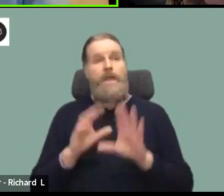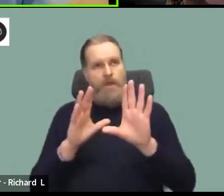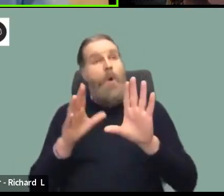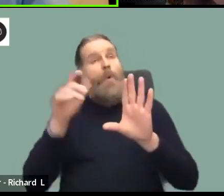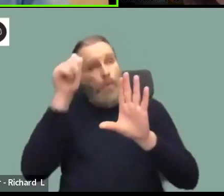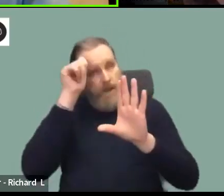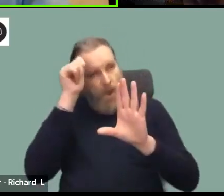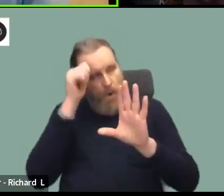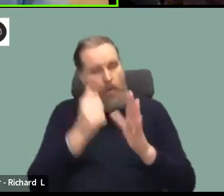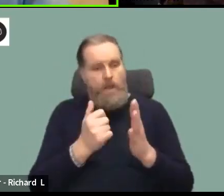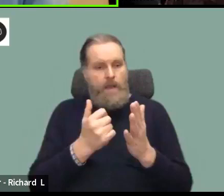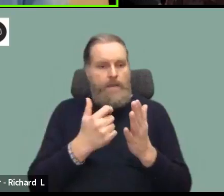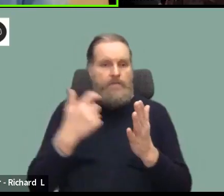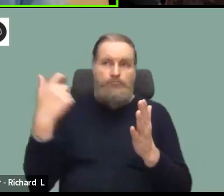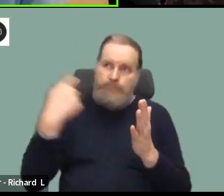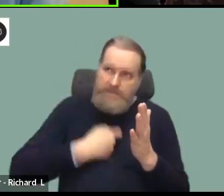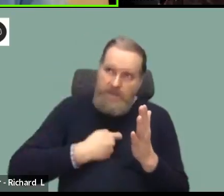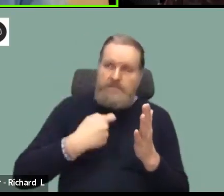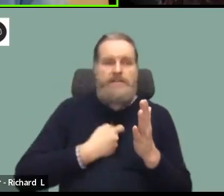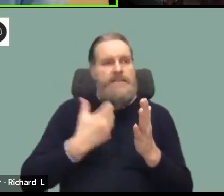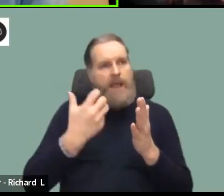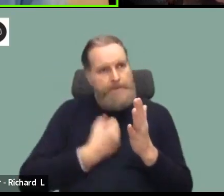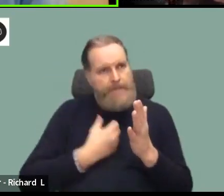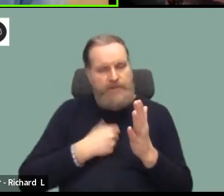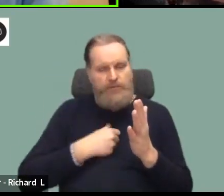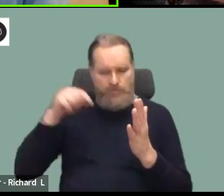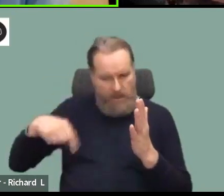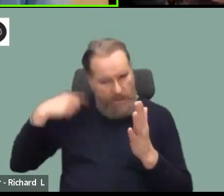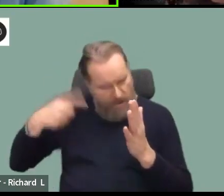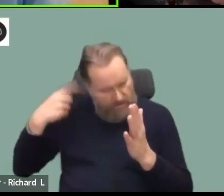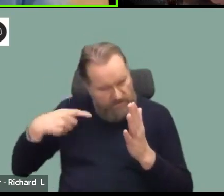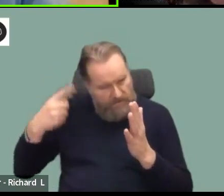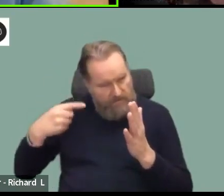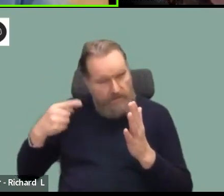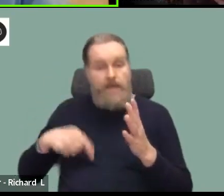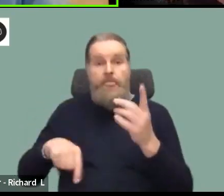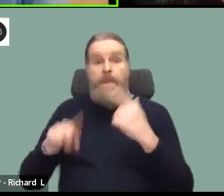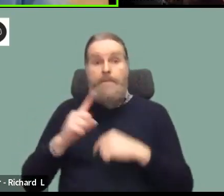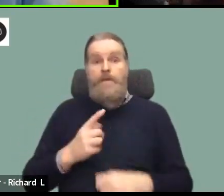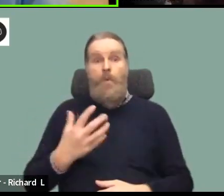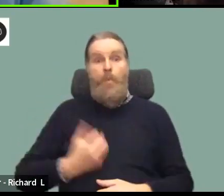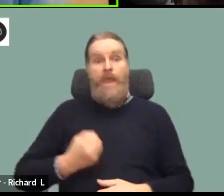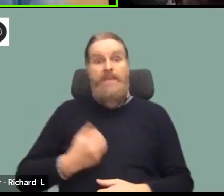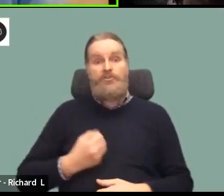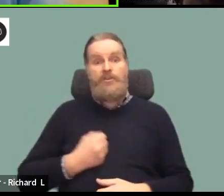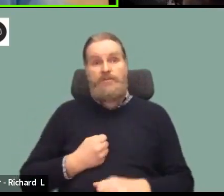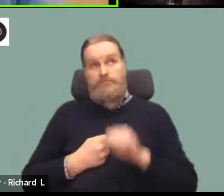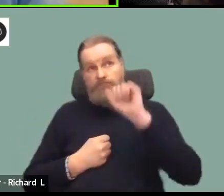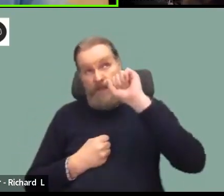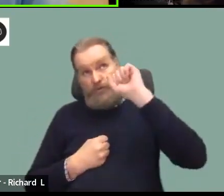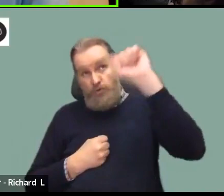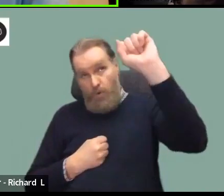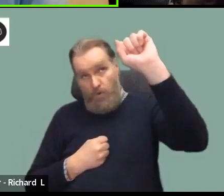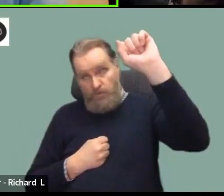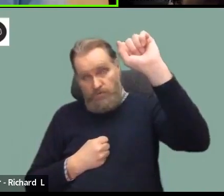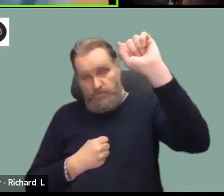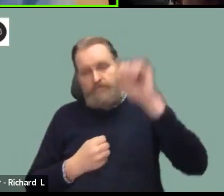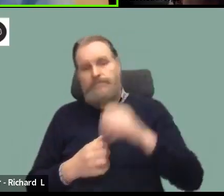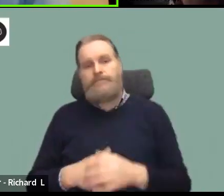pensions. The question of payments The question of pay in Scotland for members working for the default for members working for the government was very much on her